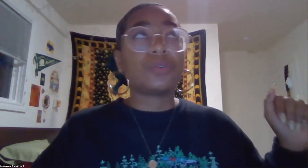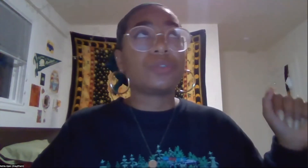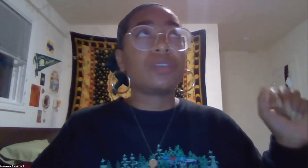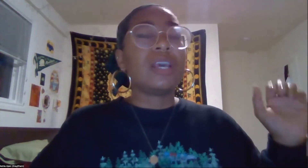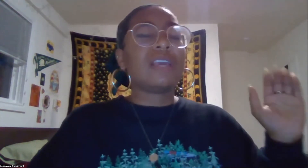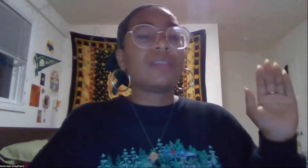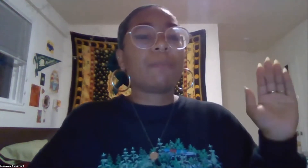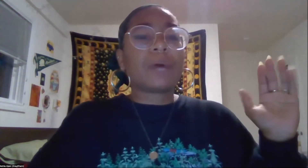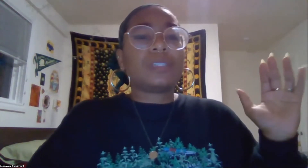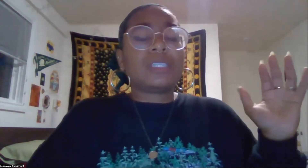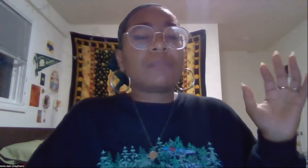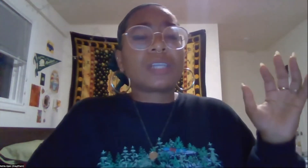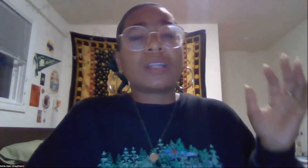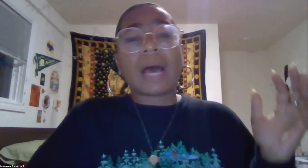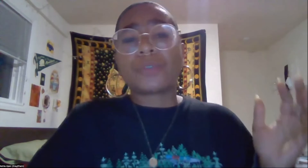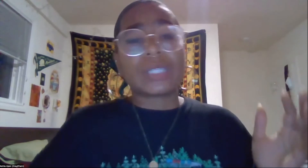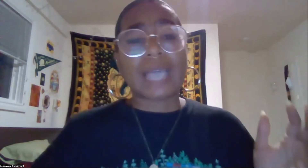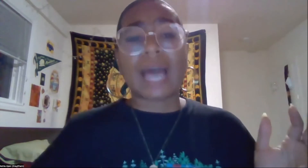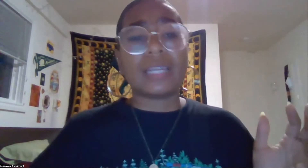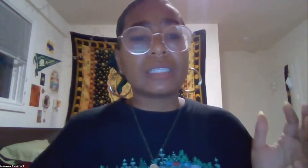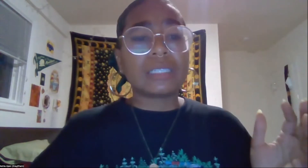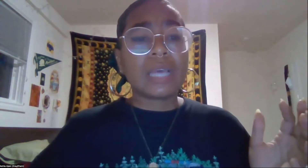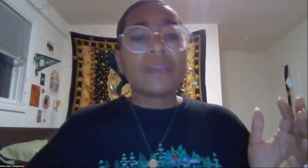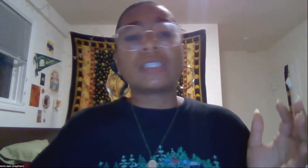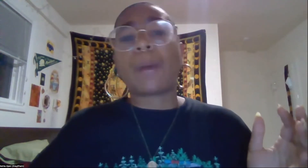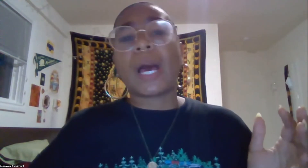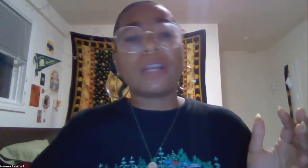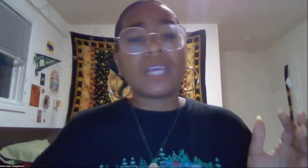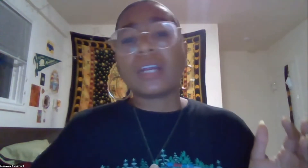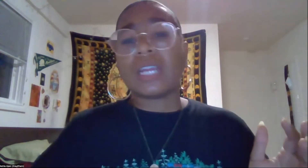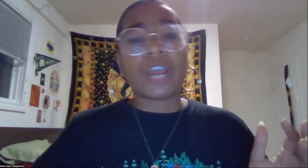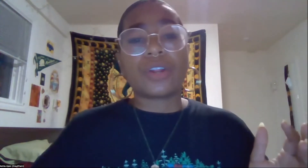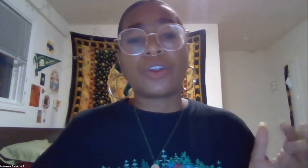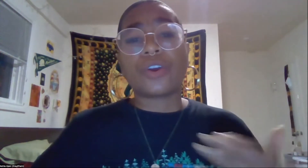even the mountains seems to collapse with sadness the spine of the uninherited earth